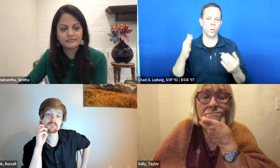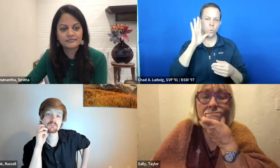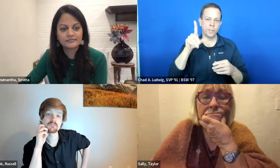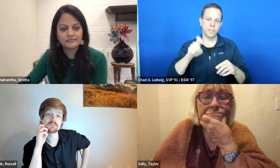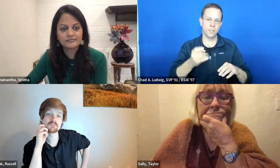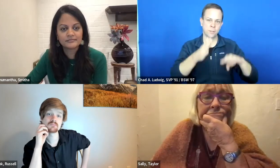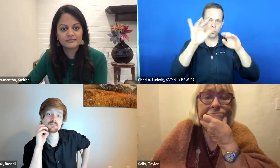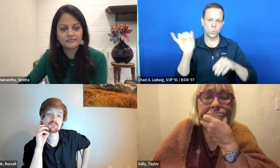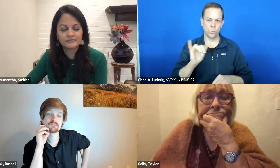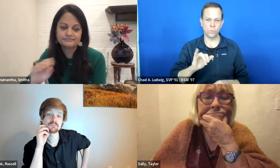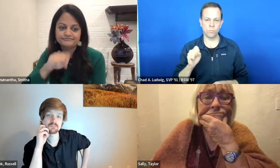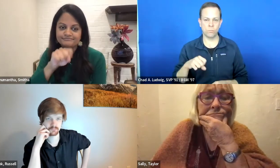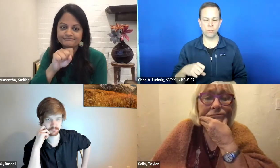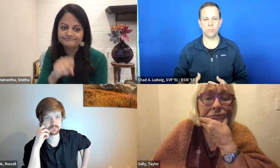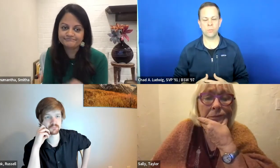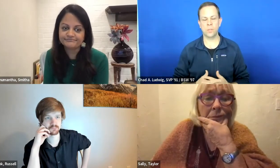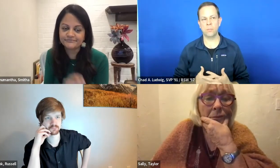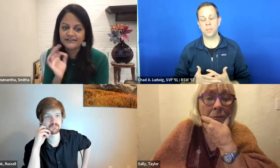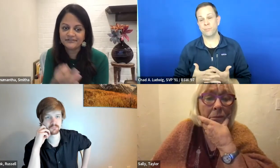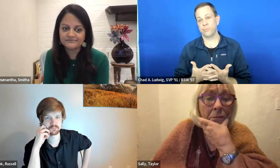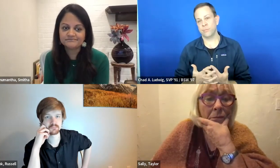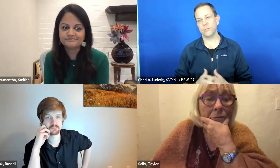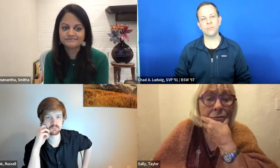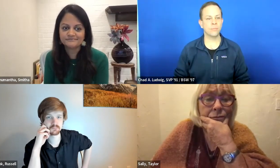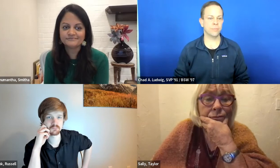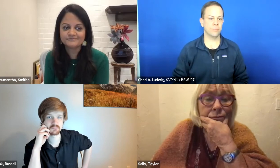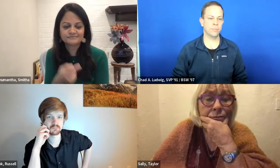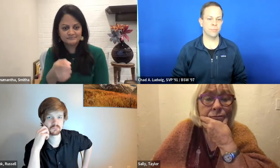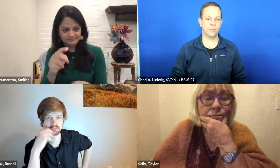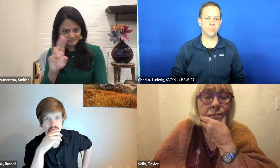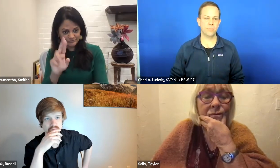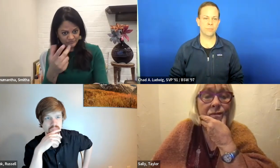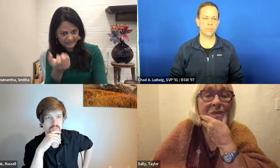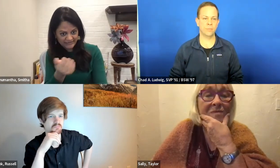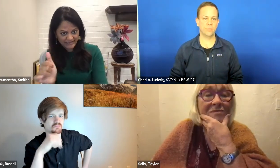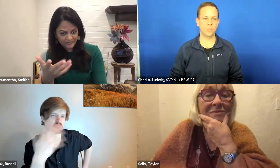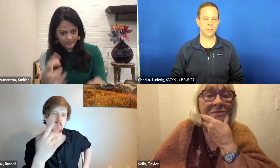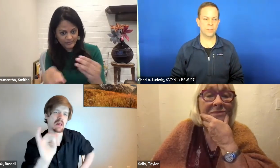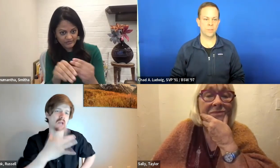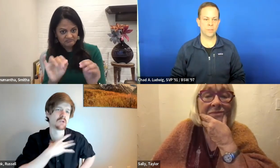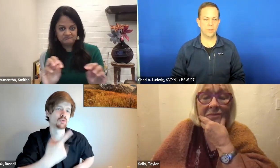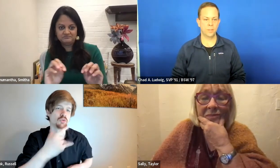You know, again, because of her level of care that she needs right now hasn't really escalated, but I'm sure the more that she progresses,